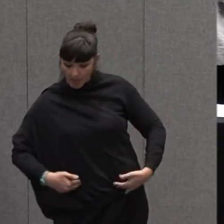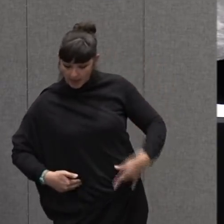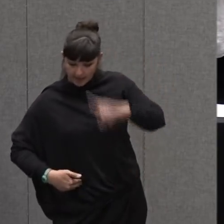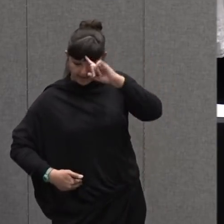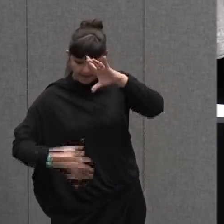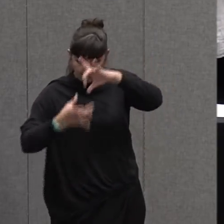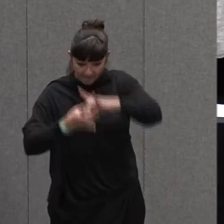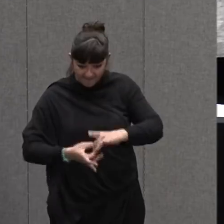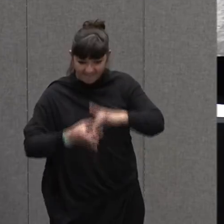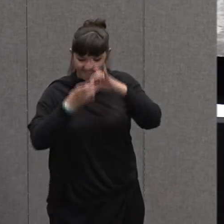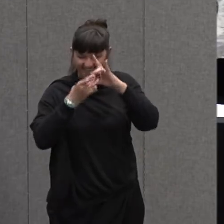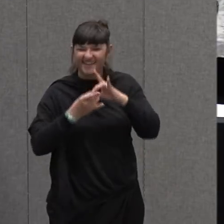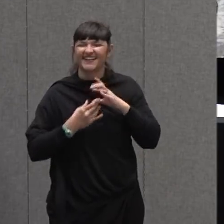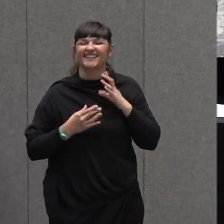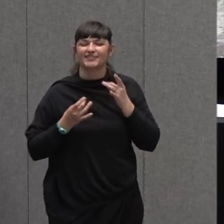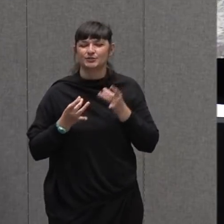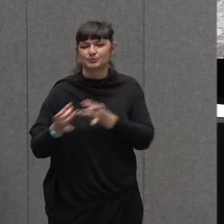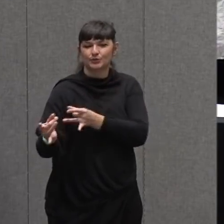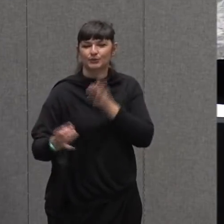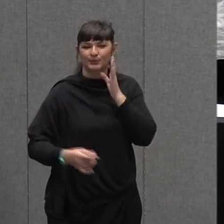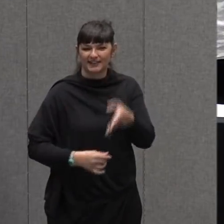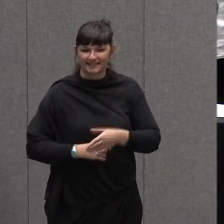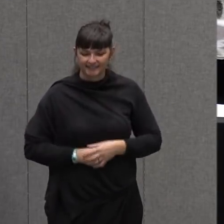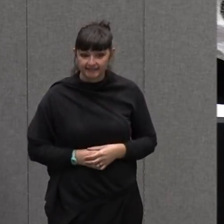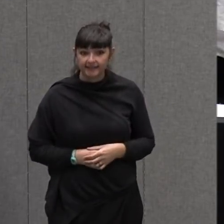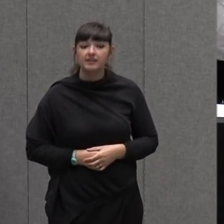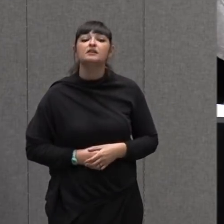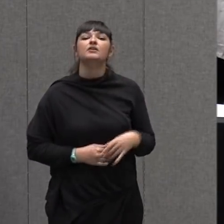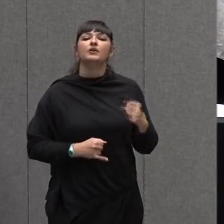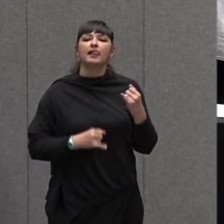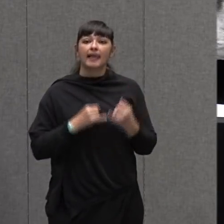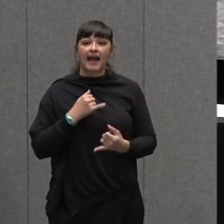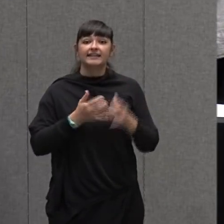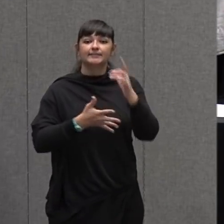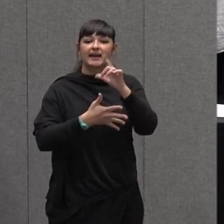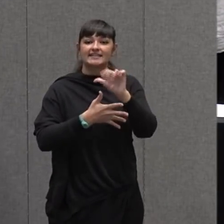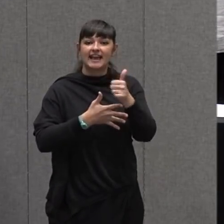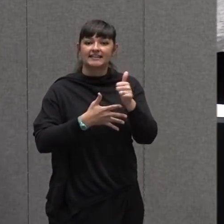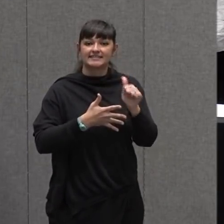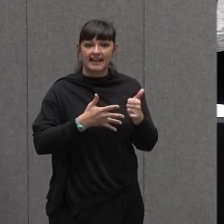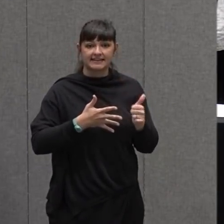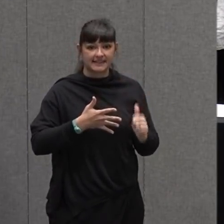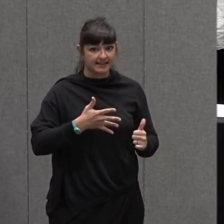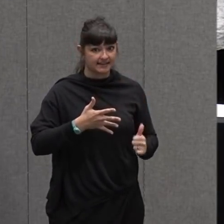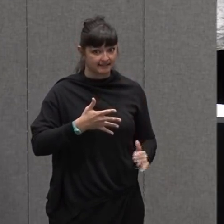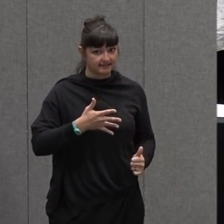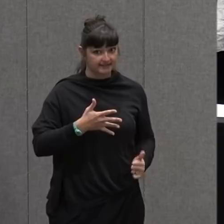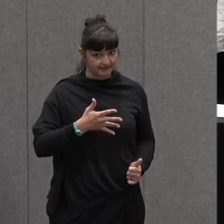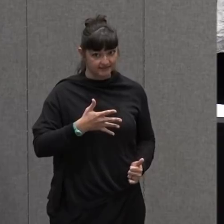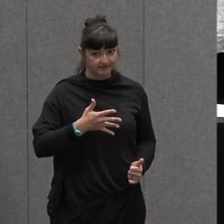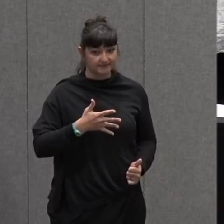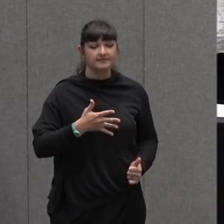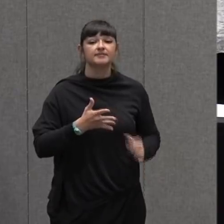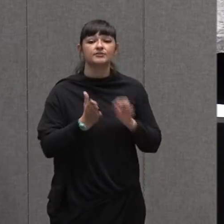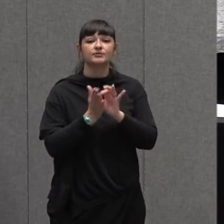Alright, our last counting sequence is by tens. We're counting backwards. We'll be doing the torch again